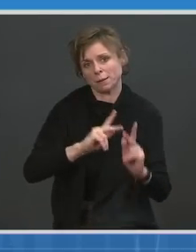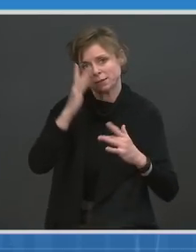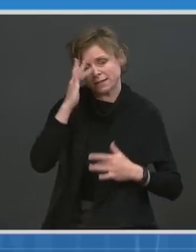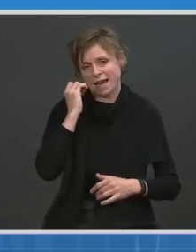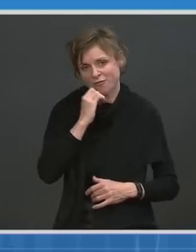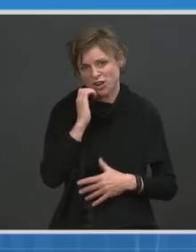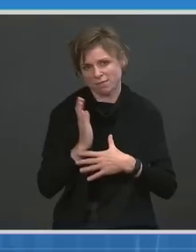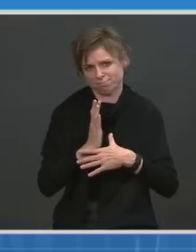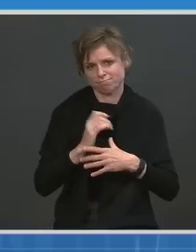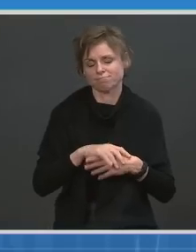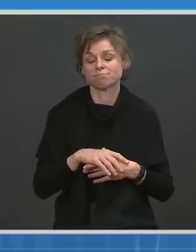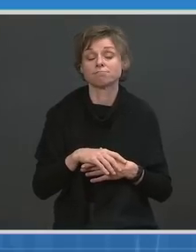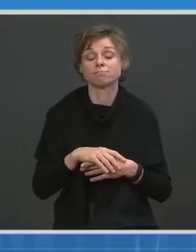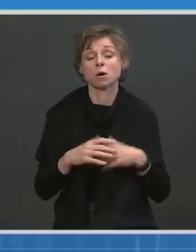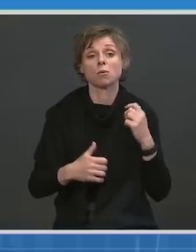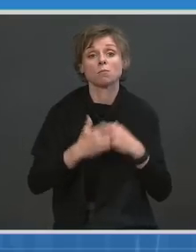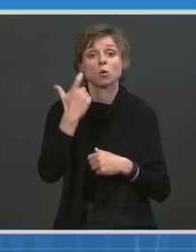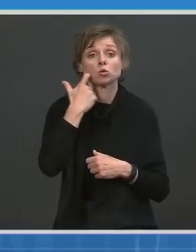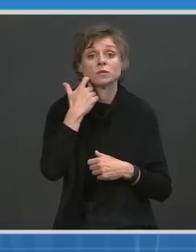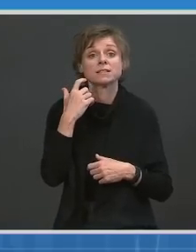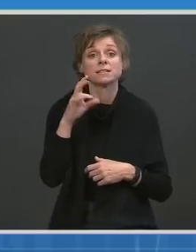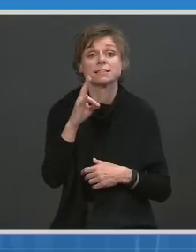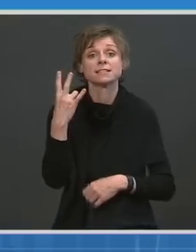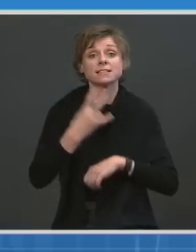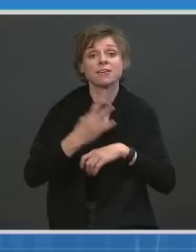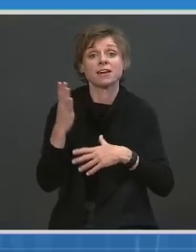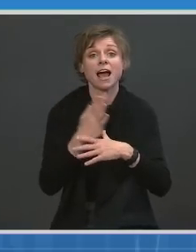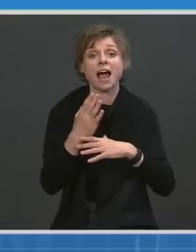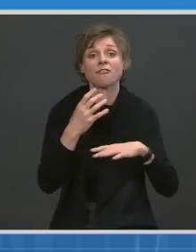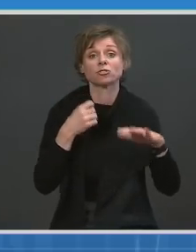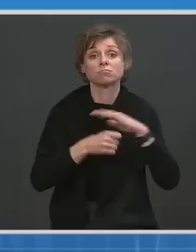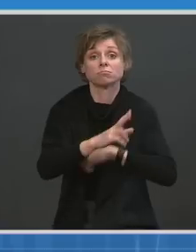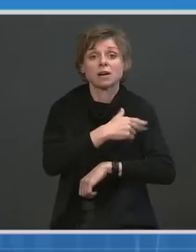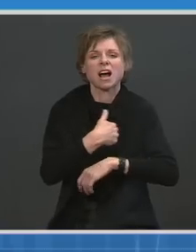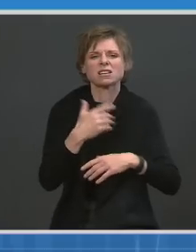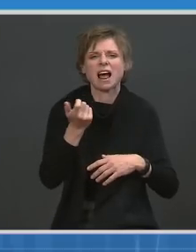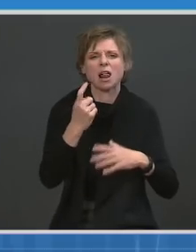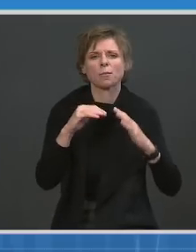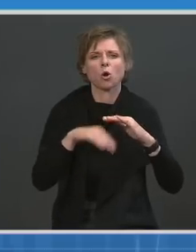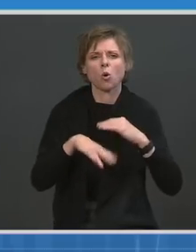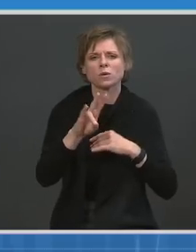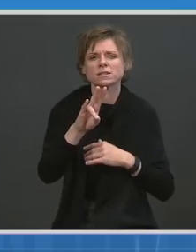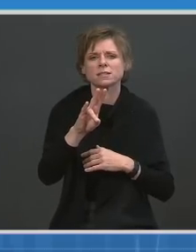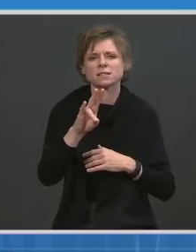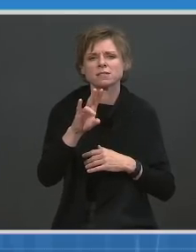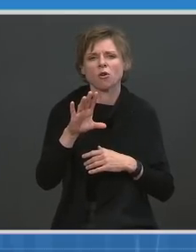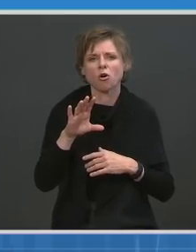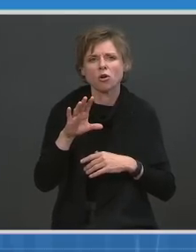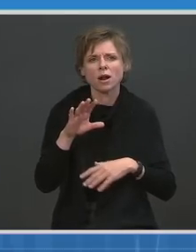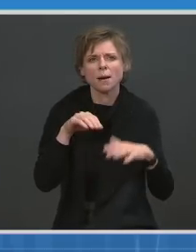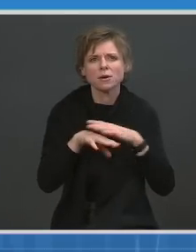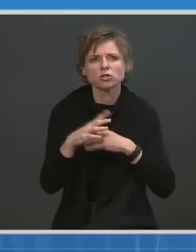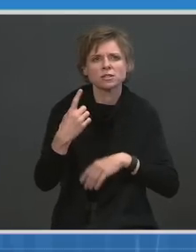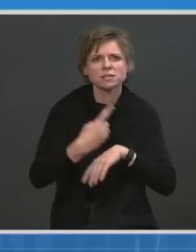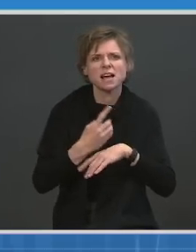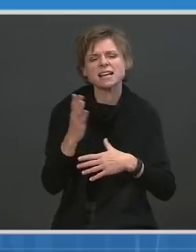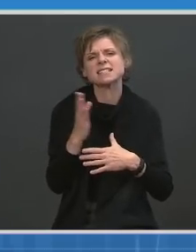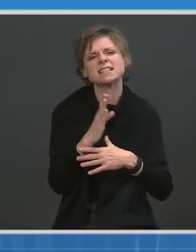The most recent seven-day average of hospital admissions is slightly below 4,700 admissions per day, similar to the seven-day average we had on Monday.